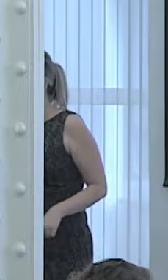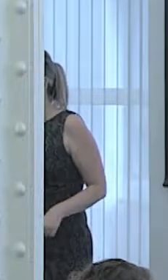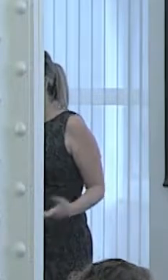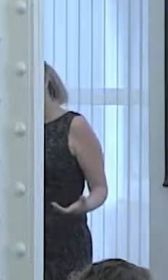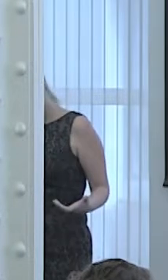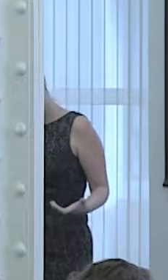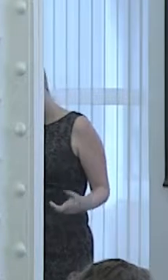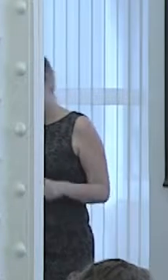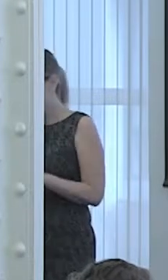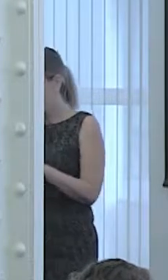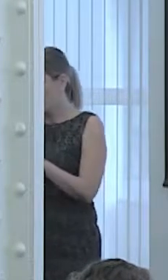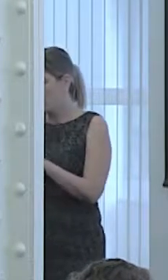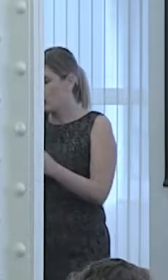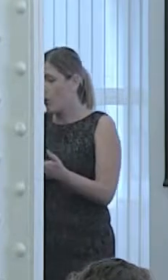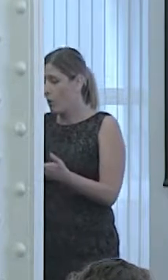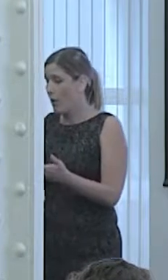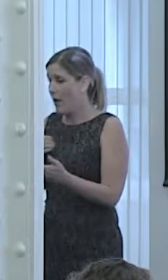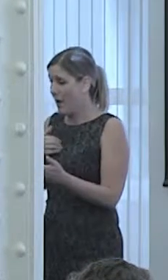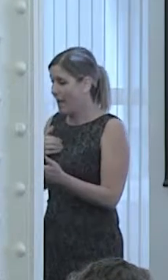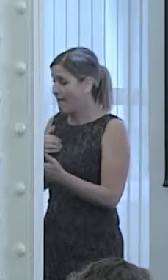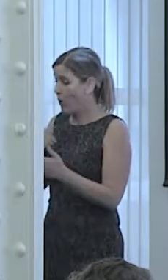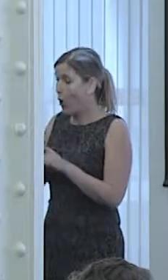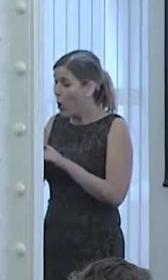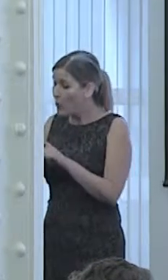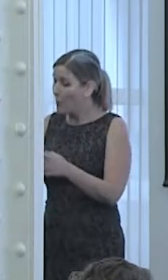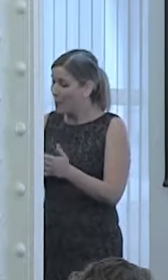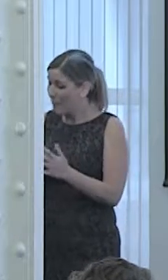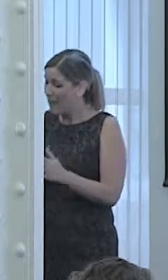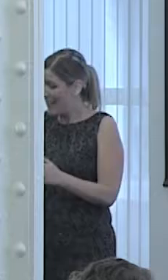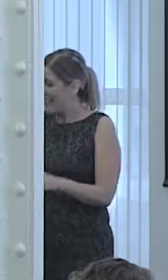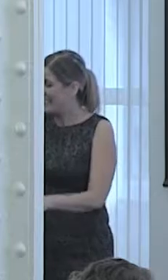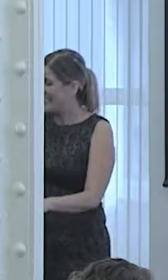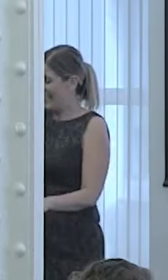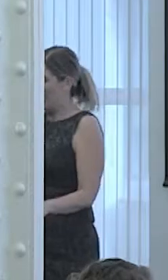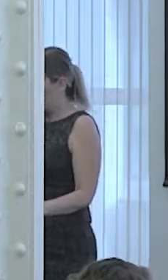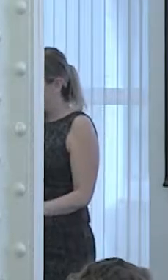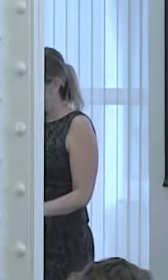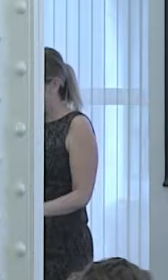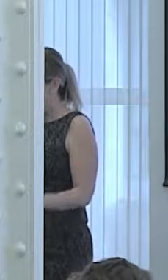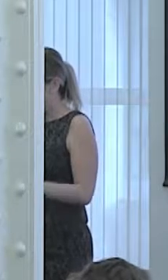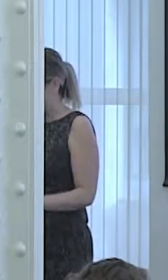Similar, this also means that they can take away consent non-verbally as well.